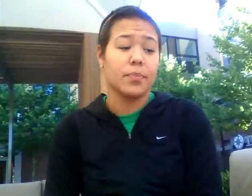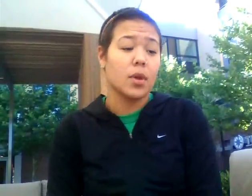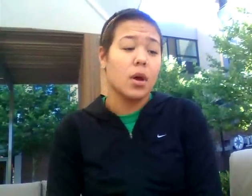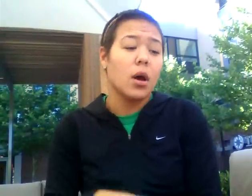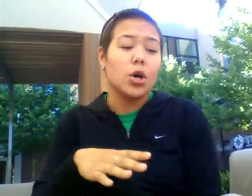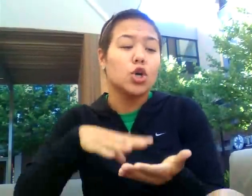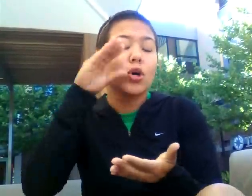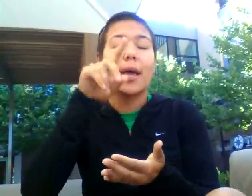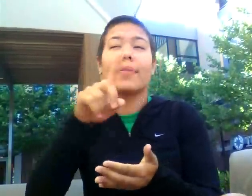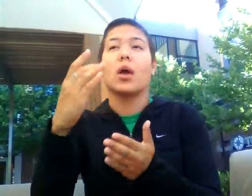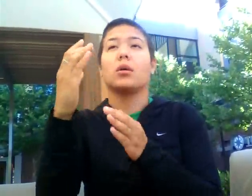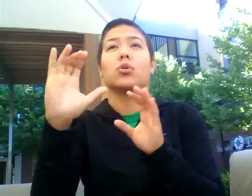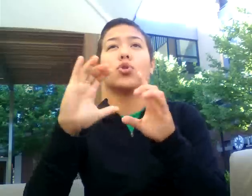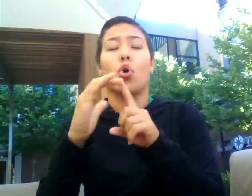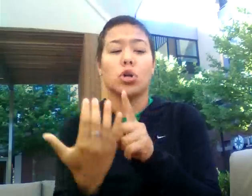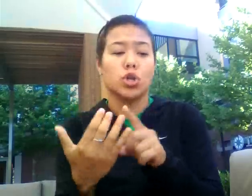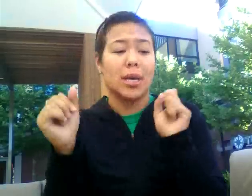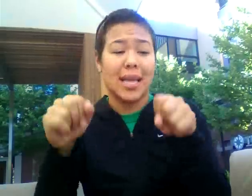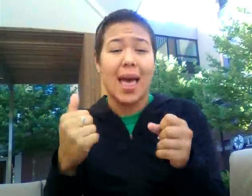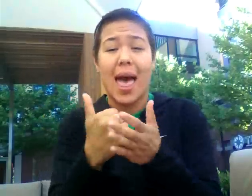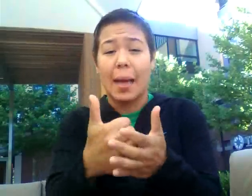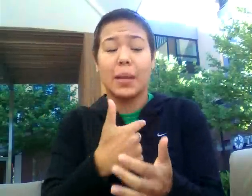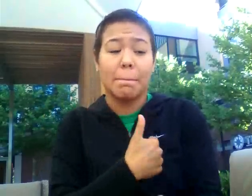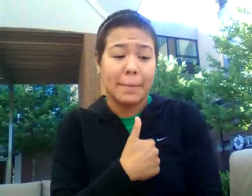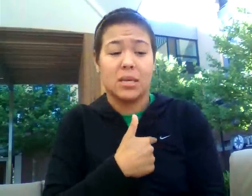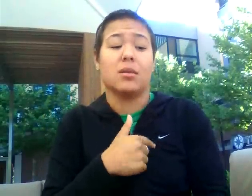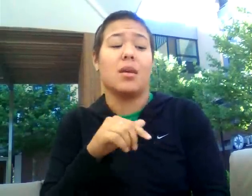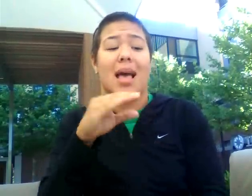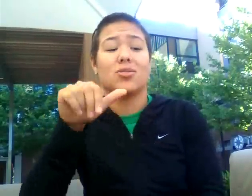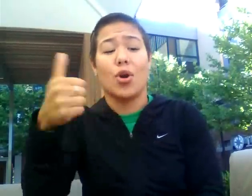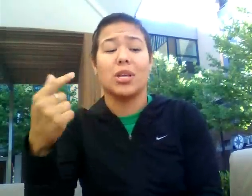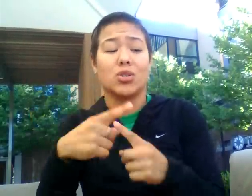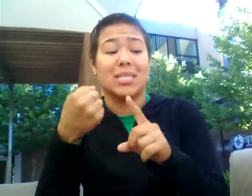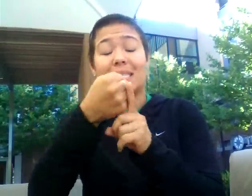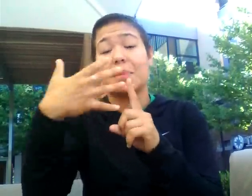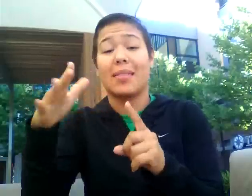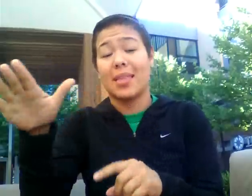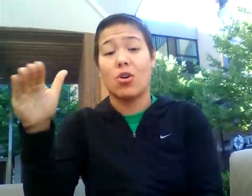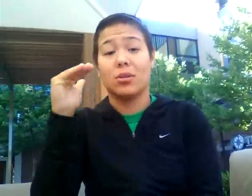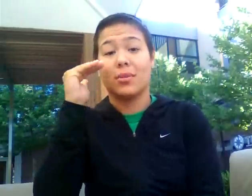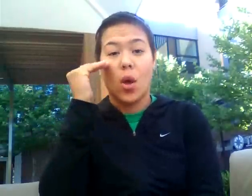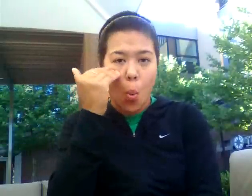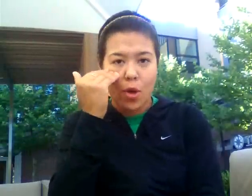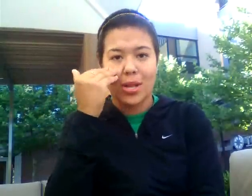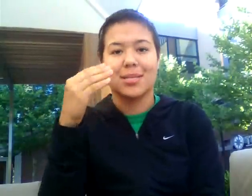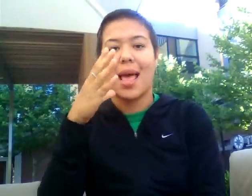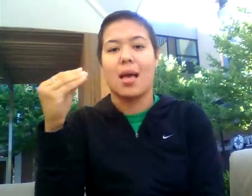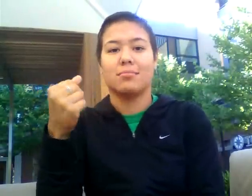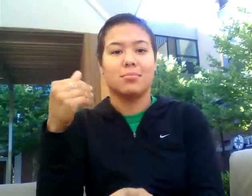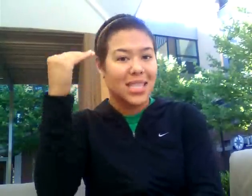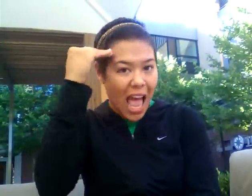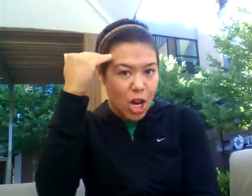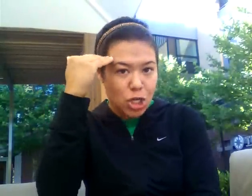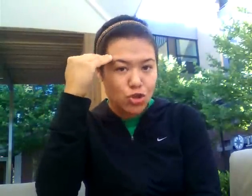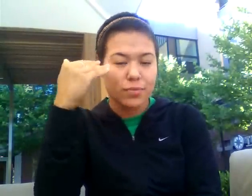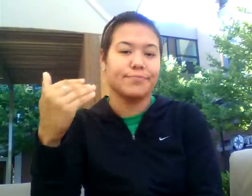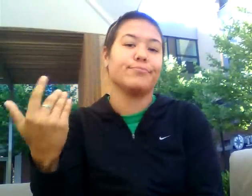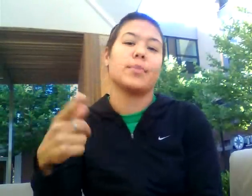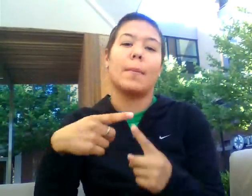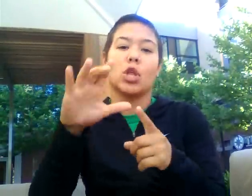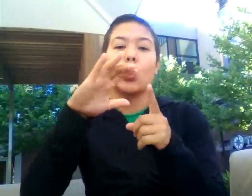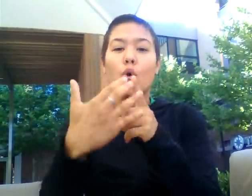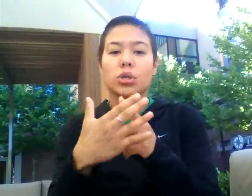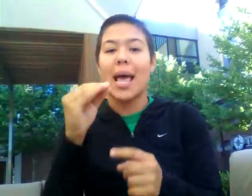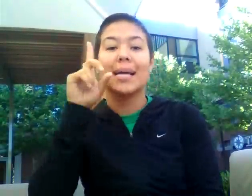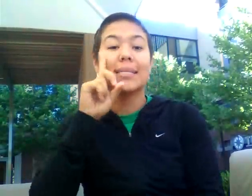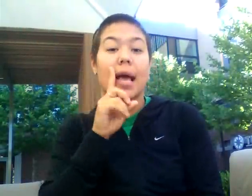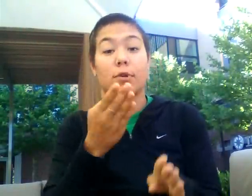Learning about their culture can help me & others to expand awareness & knowledge about their deaf rights.